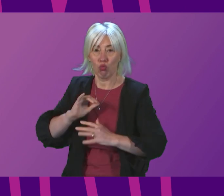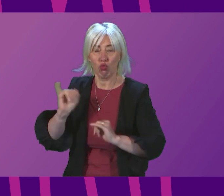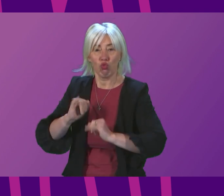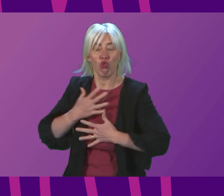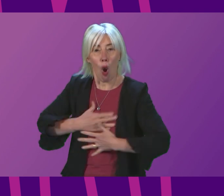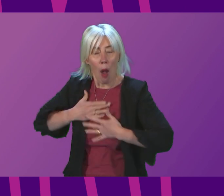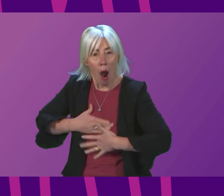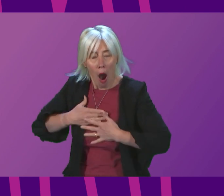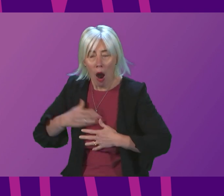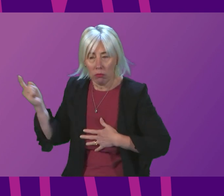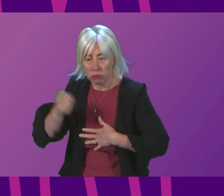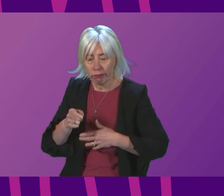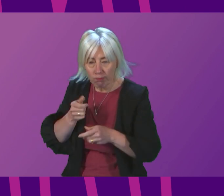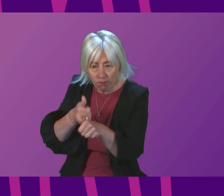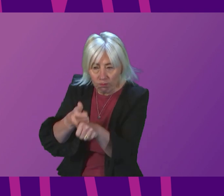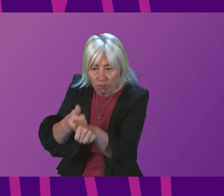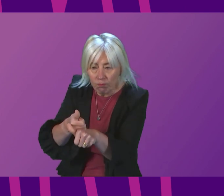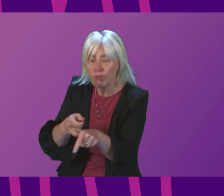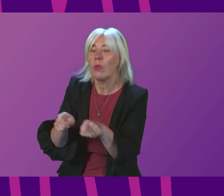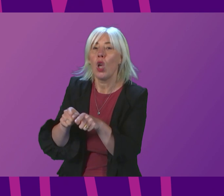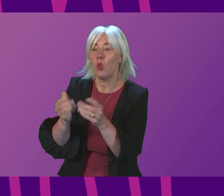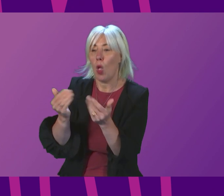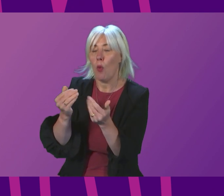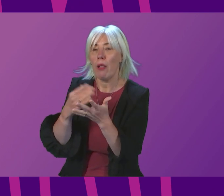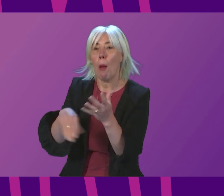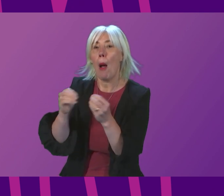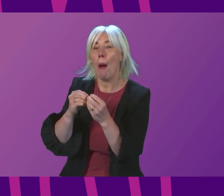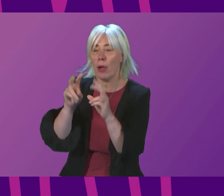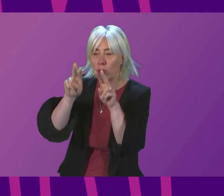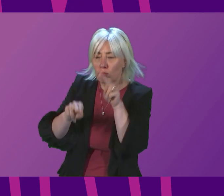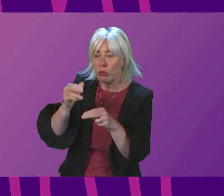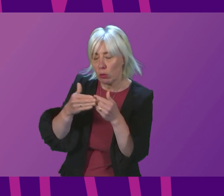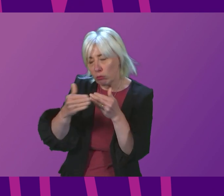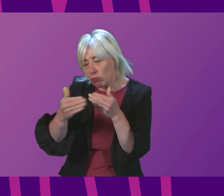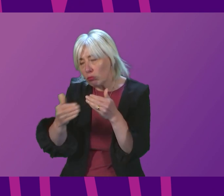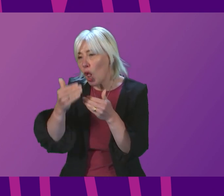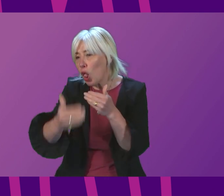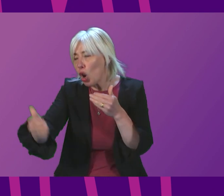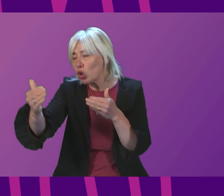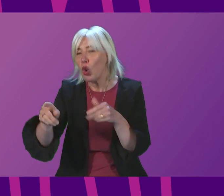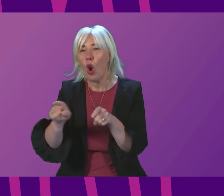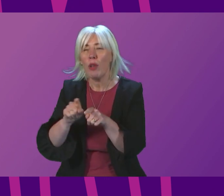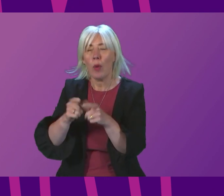The welcome hubs will also be able to begin the assessment of longer-term needs, including accommodation requirements.